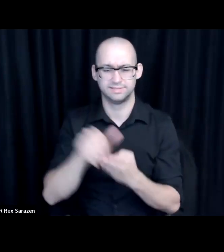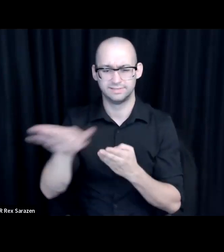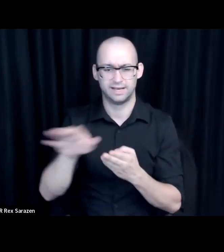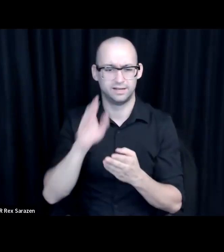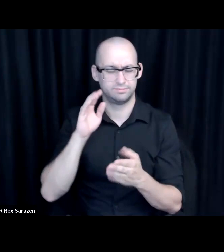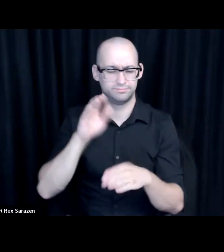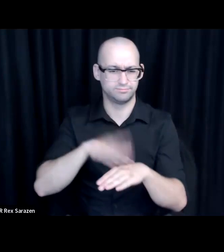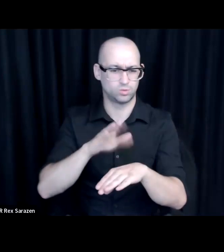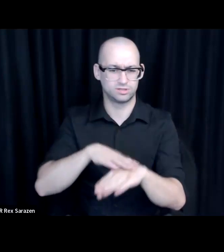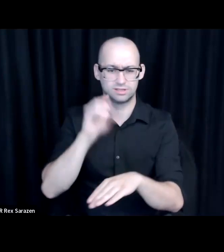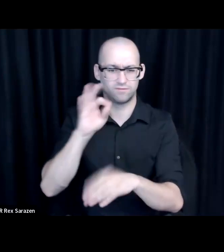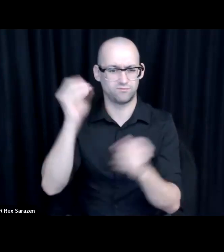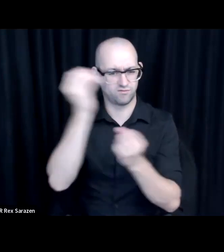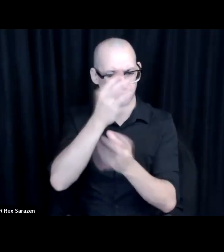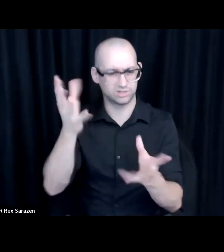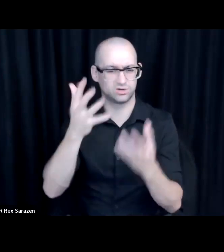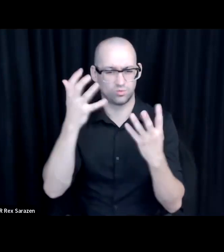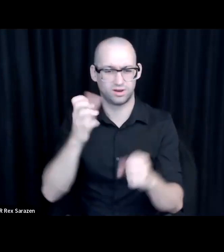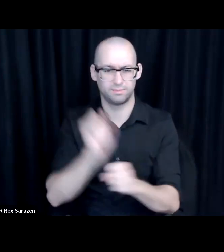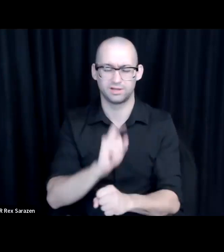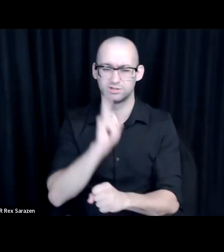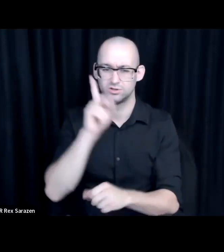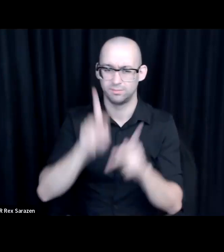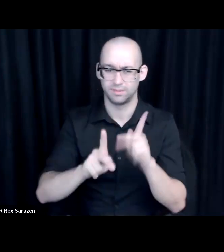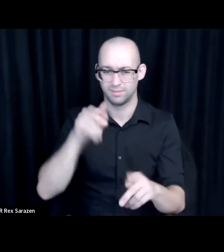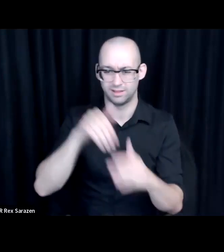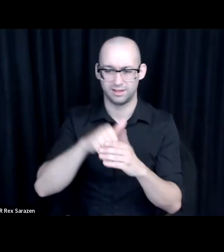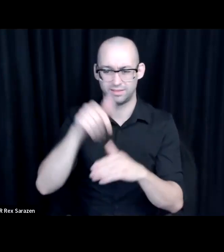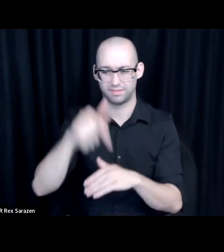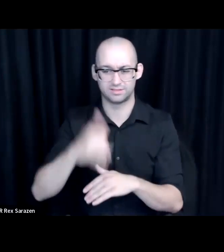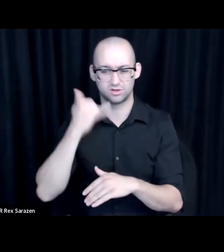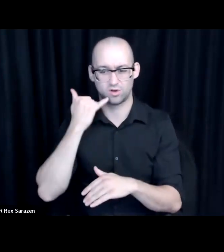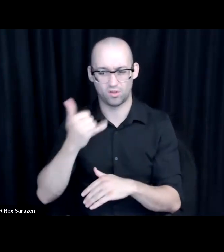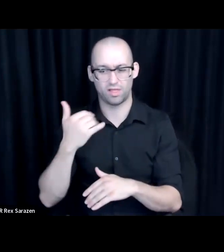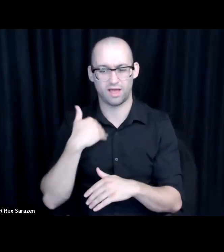make sure that folks here on this call could have the ability to review what they put down